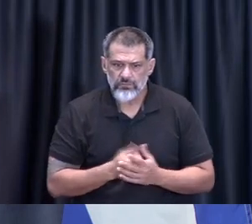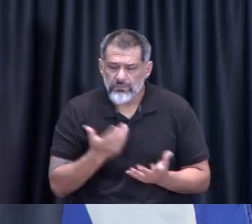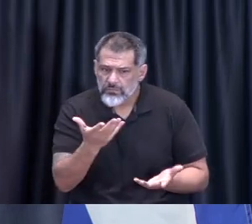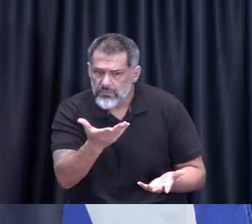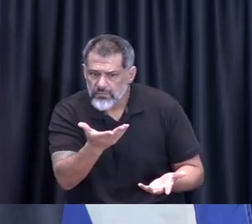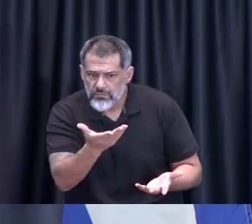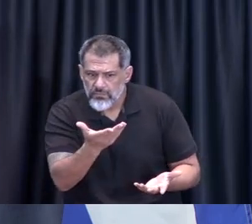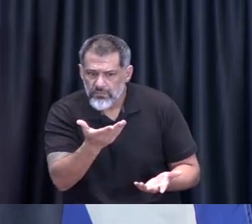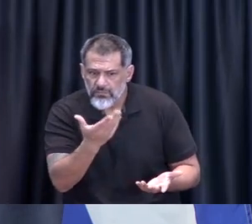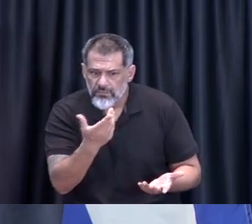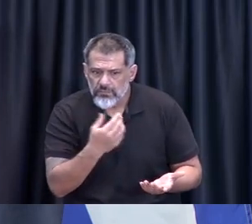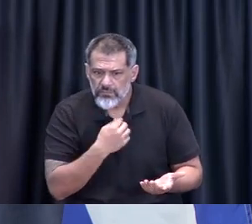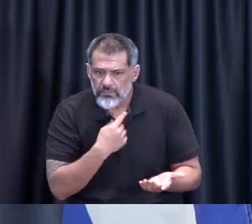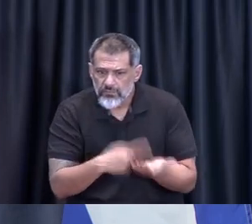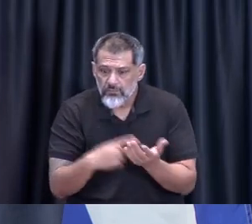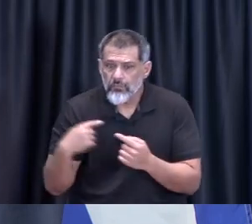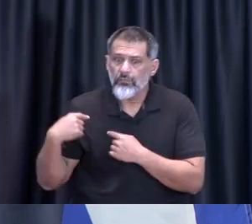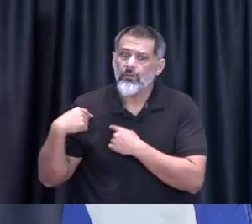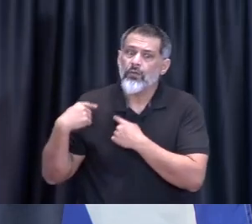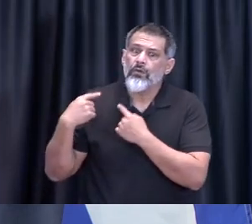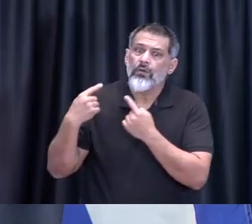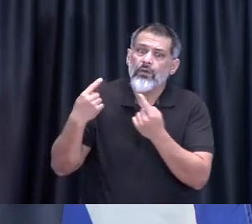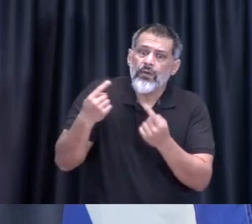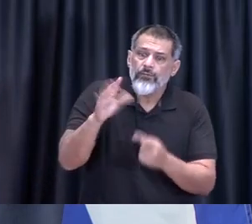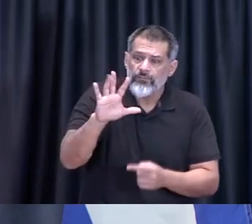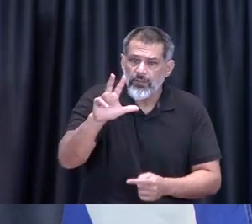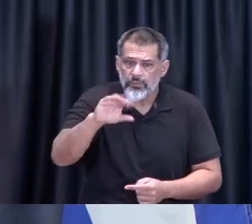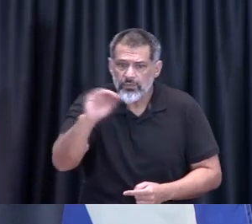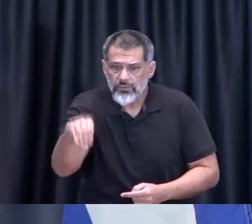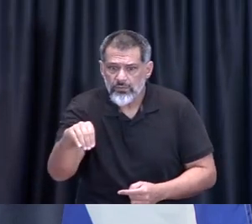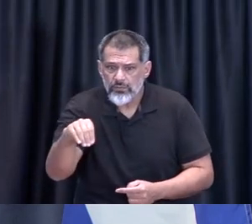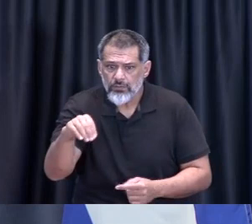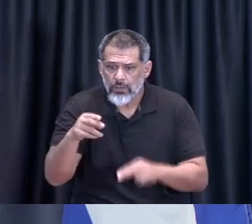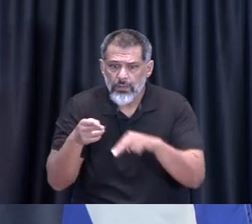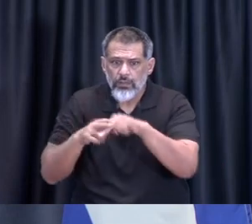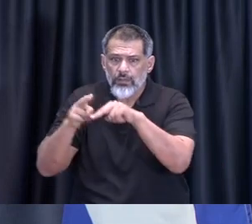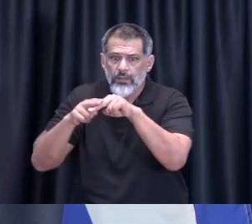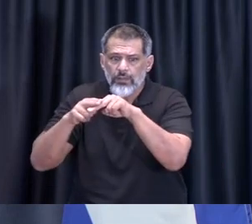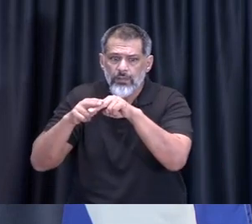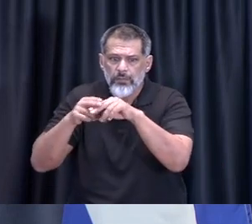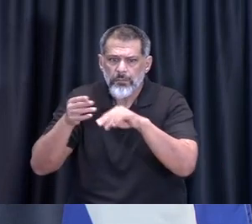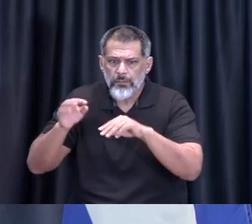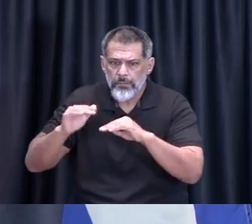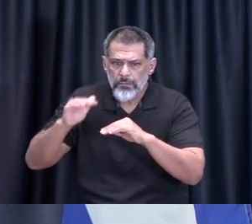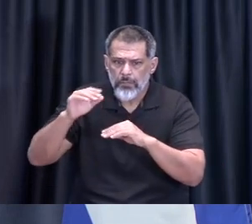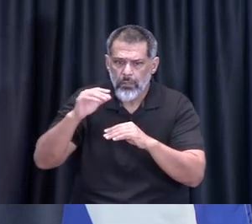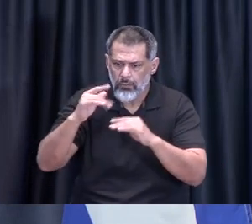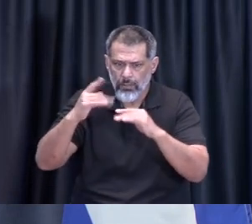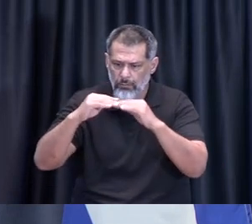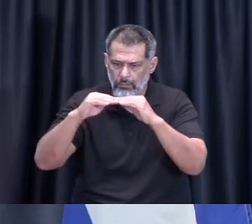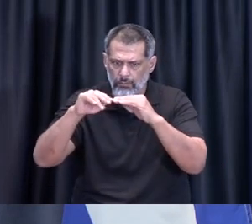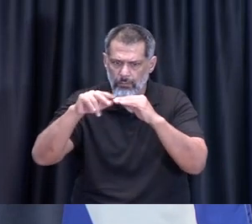line seems to be leveling off compared to twenty six per cent at the beginning of December.